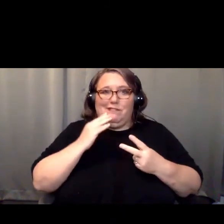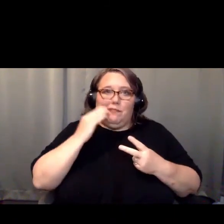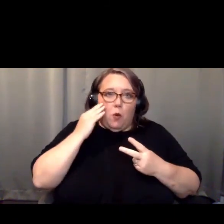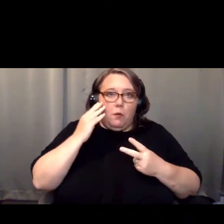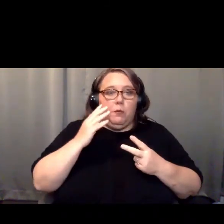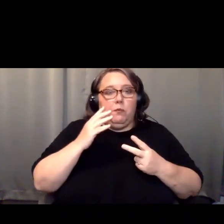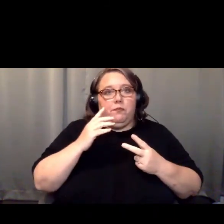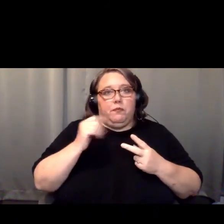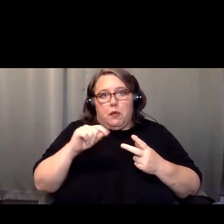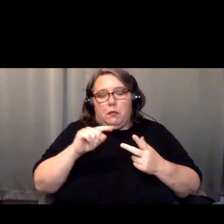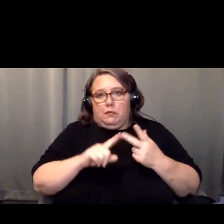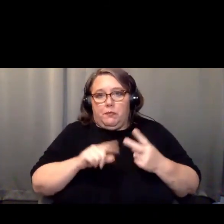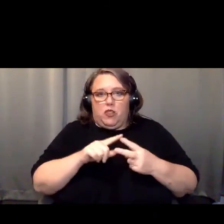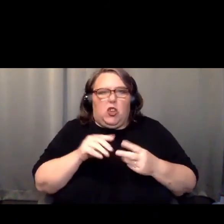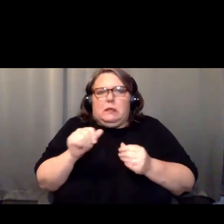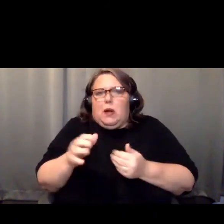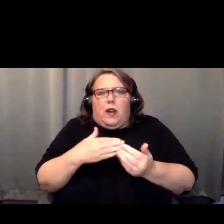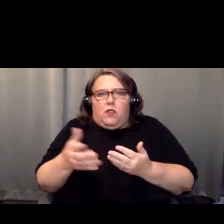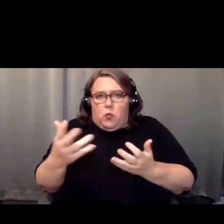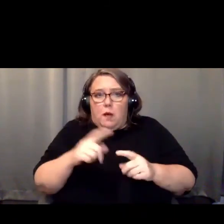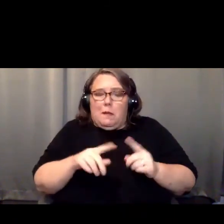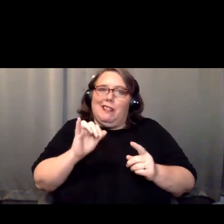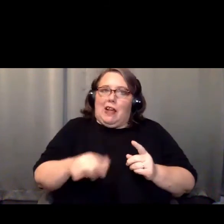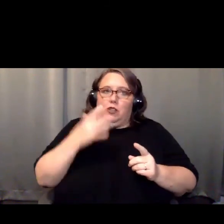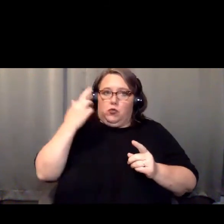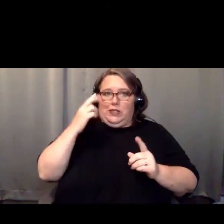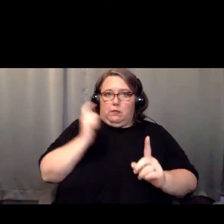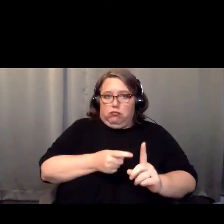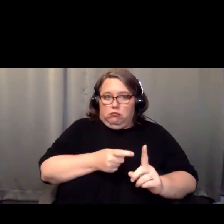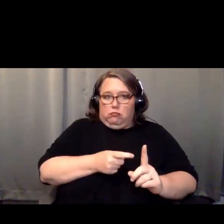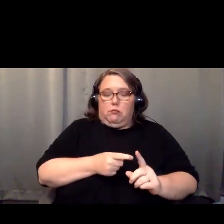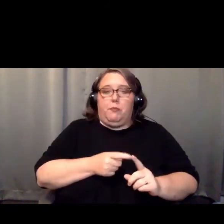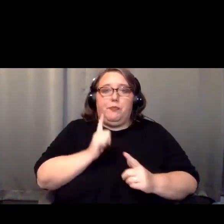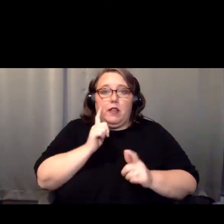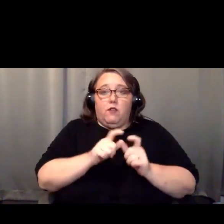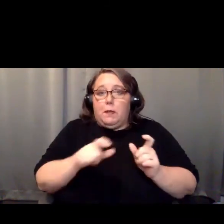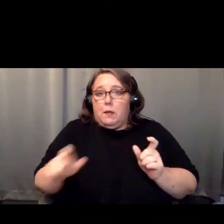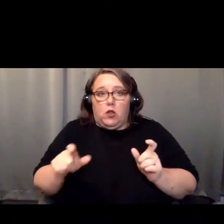but that's what still SSI is allotted for and these are for people who have not really worked